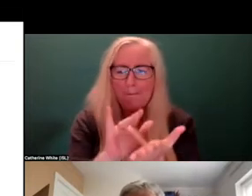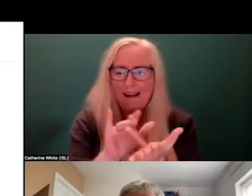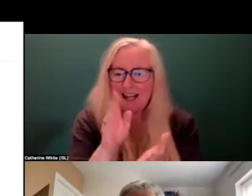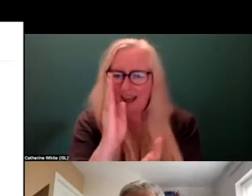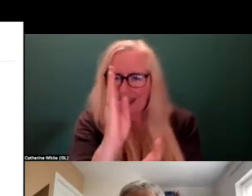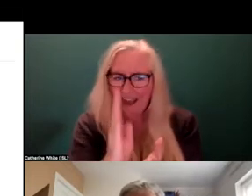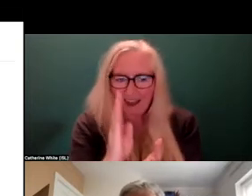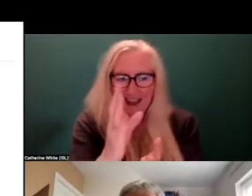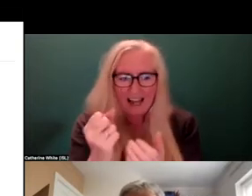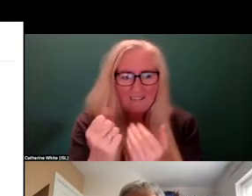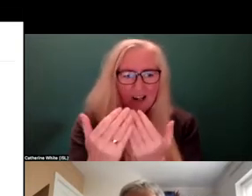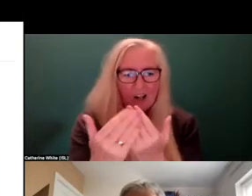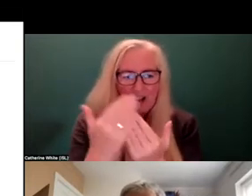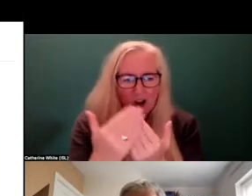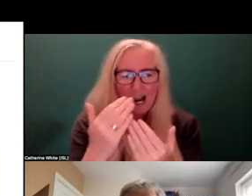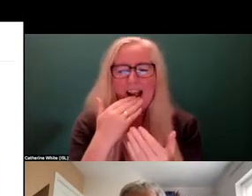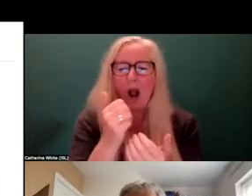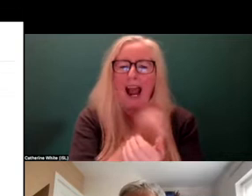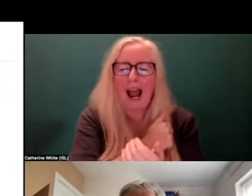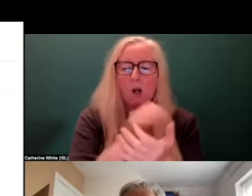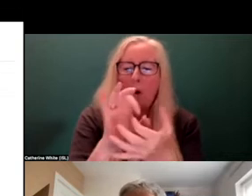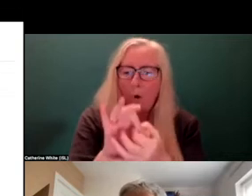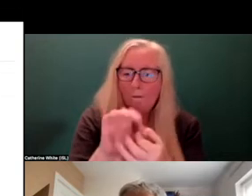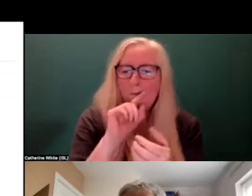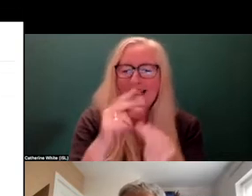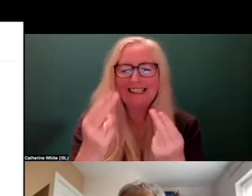And in the middle, we have that kind of zone where we are at home, but we do